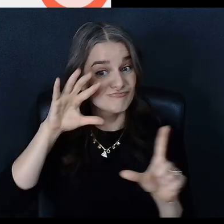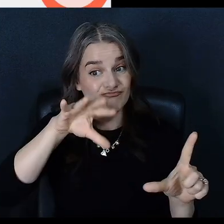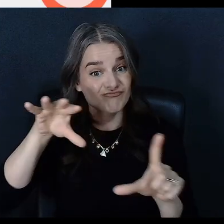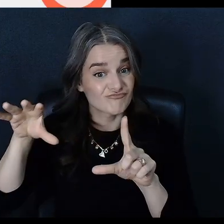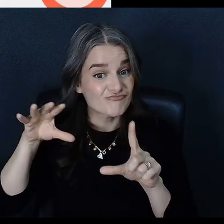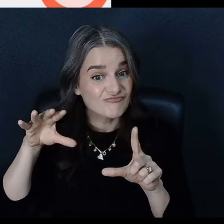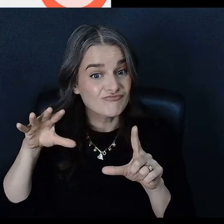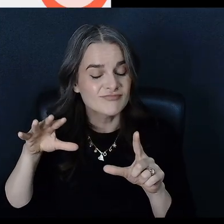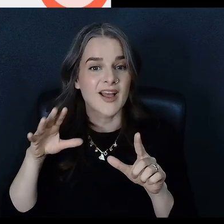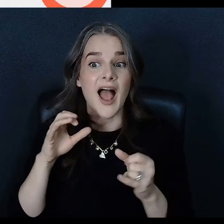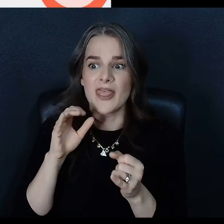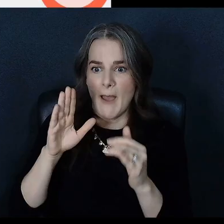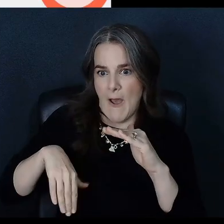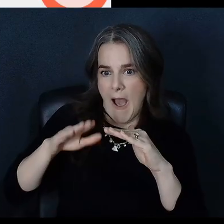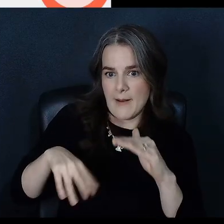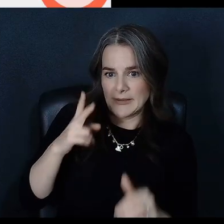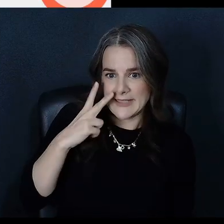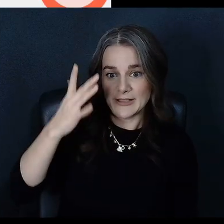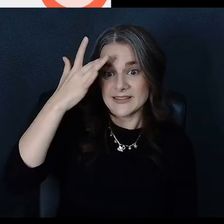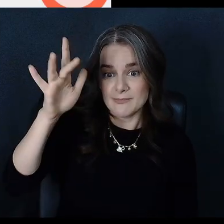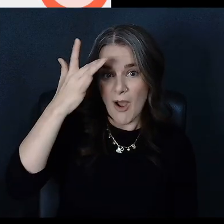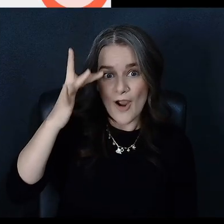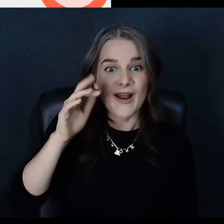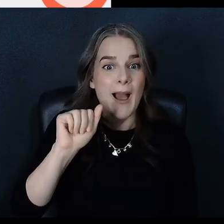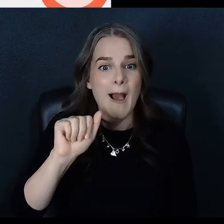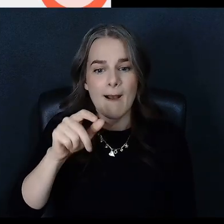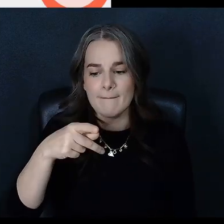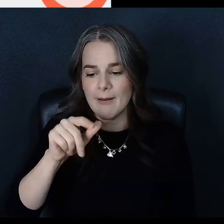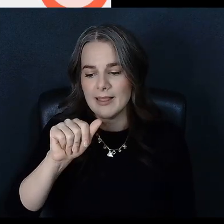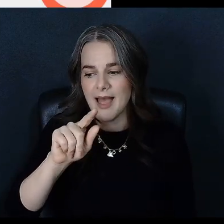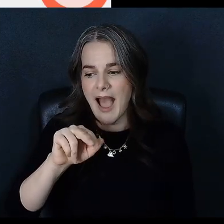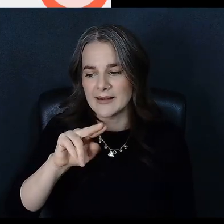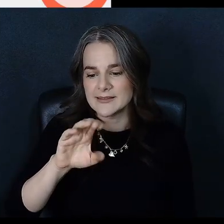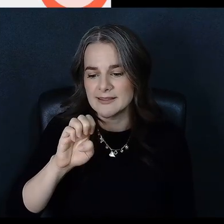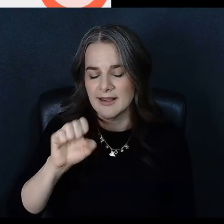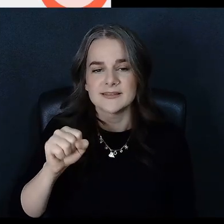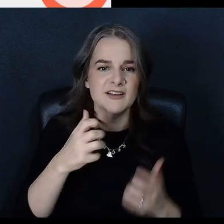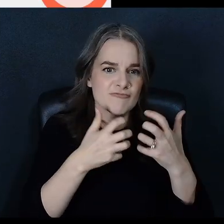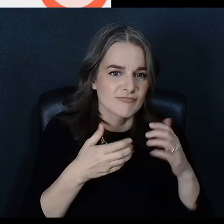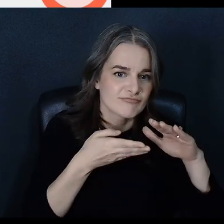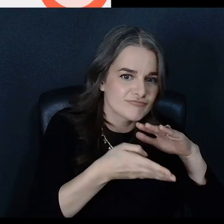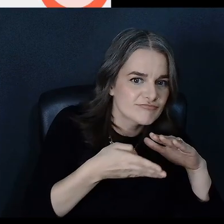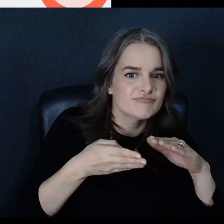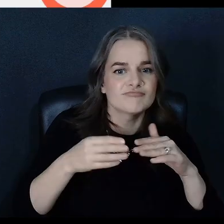And I'd like to think that there's got to be a new graphic of this. I just can't find it from this group. But I'm curious where we're at now.